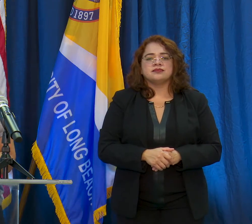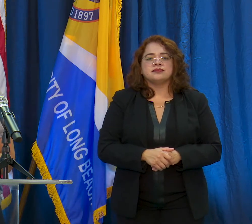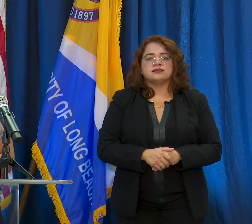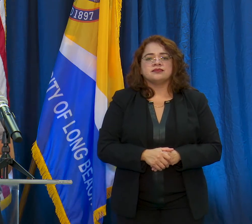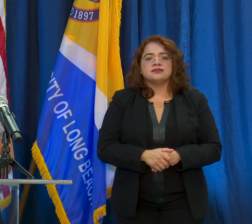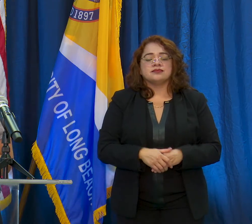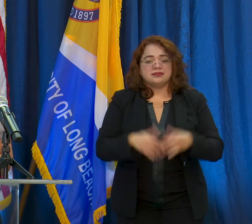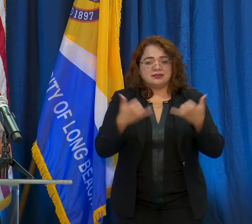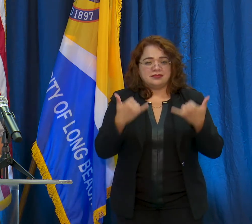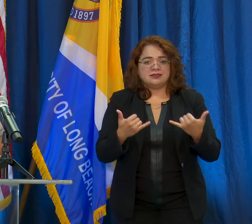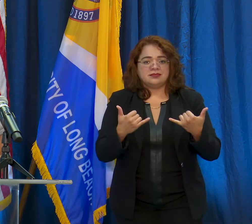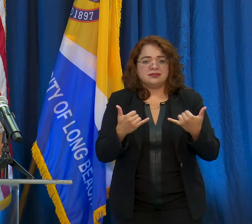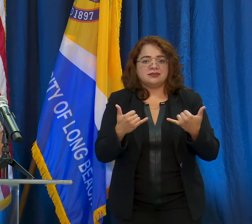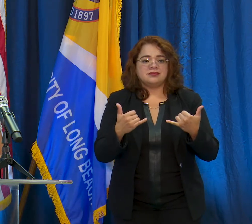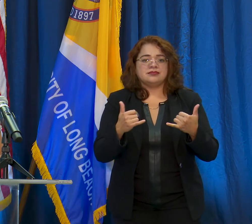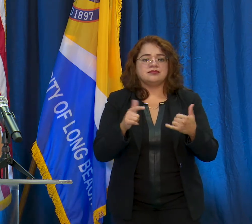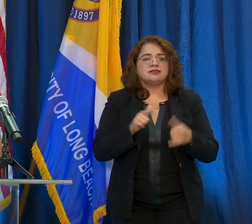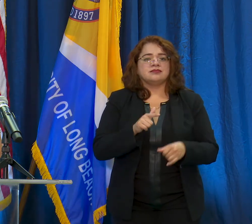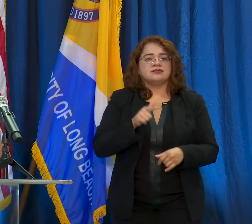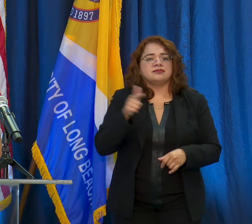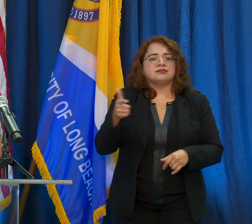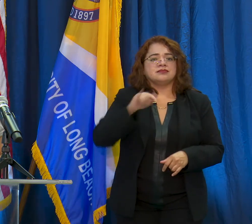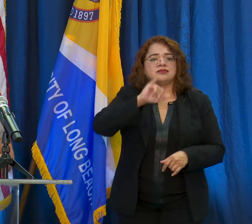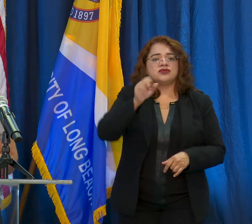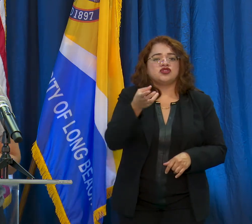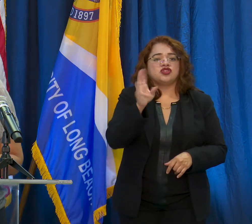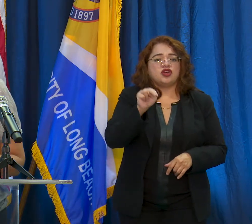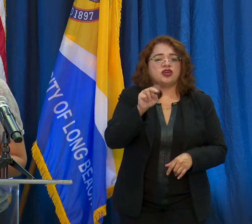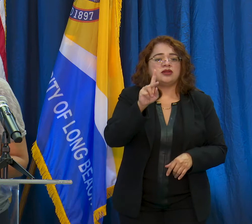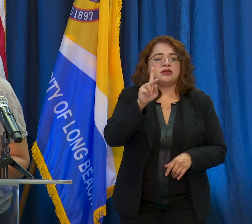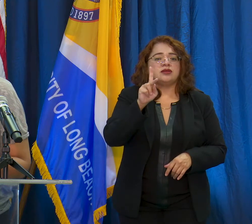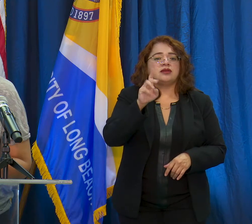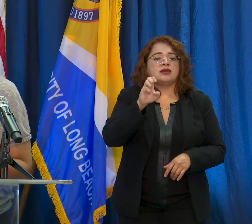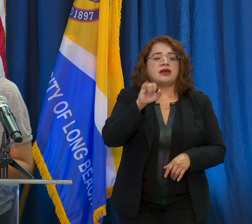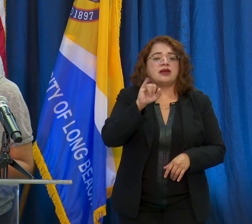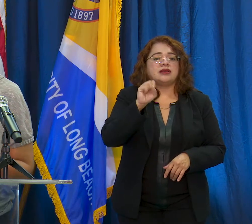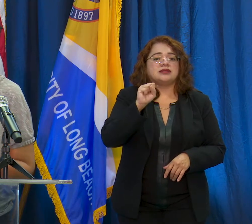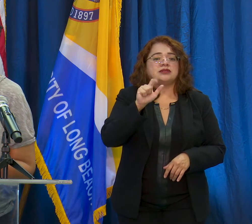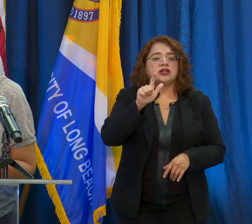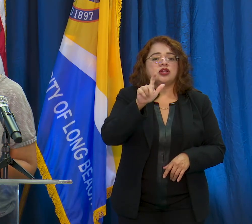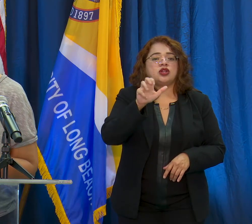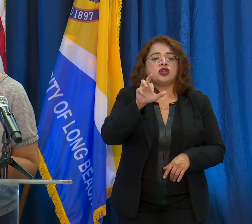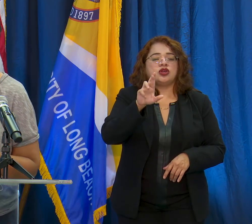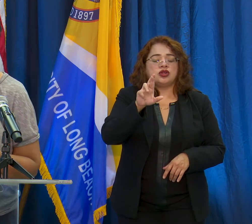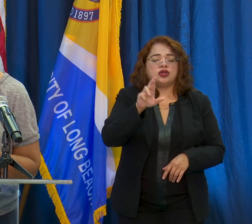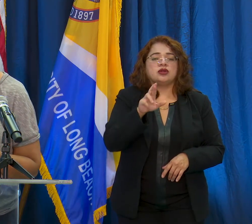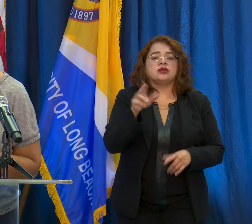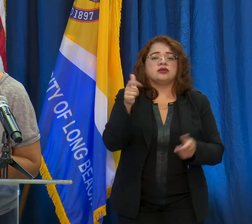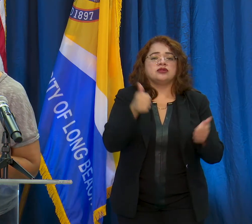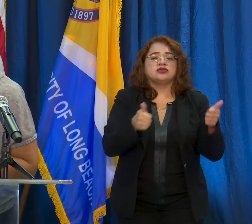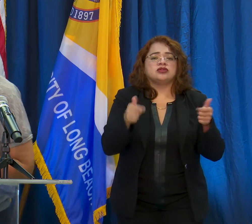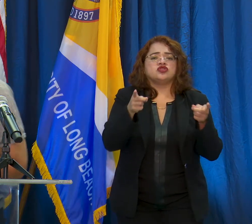Now I'm going to turn it over to John Keisler, the Director of the Long Beach Economic Development Department.